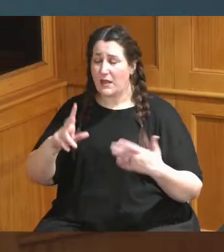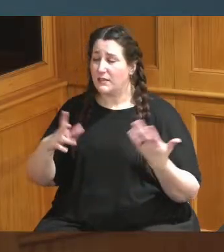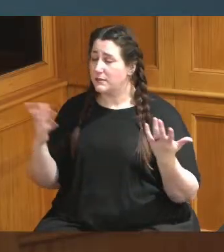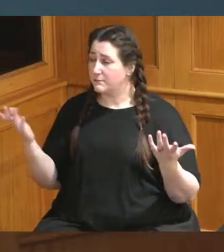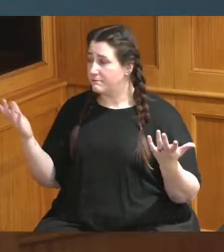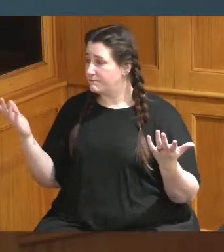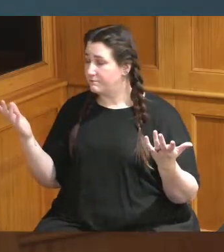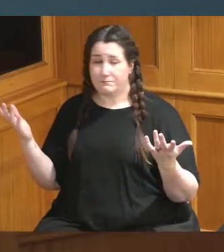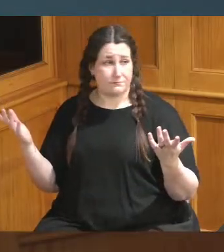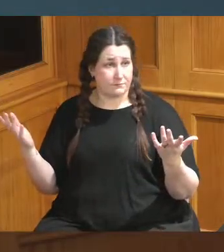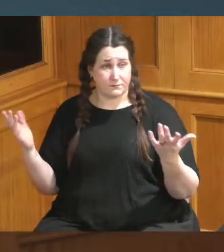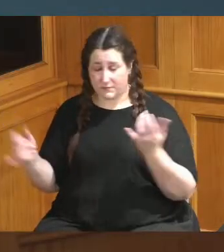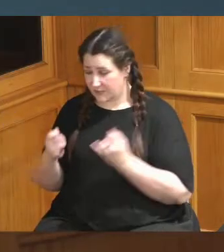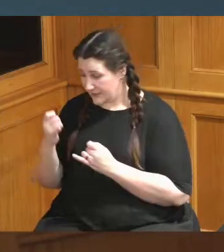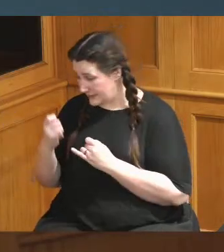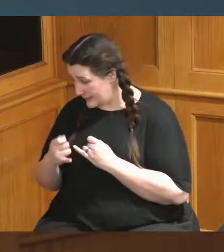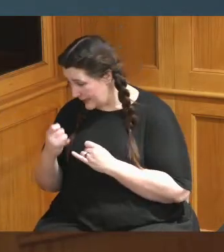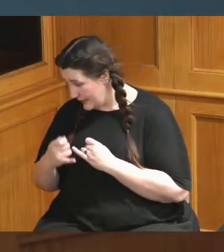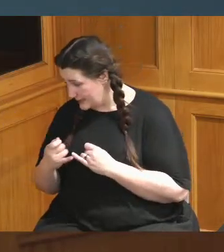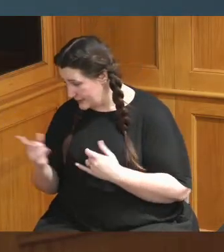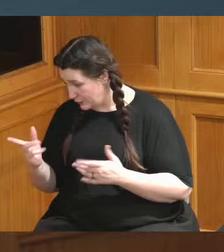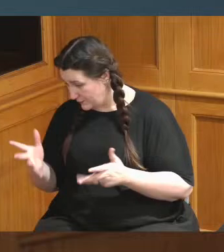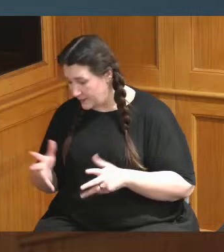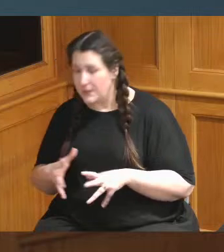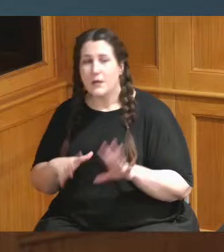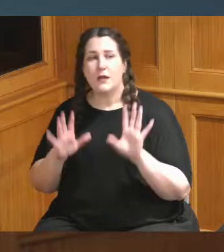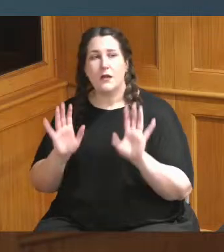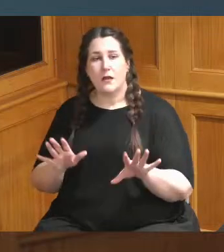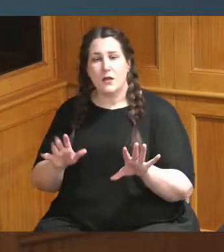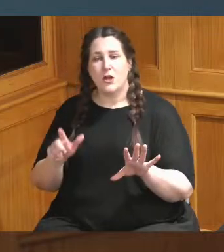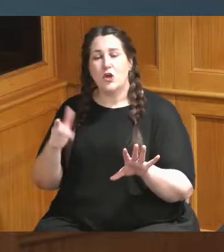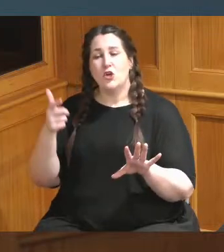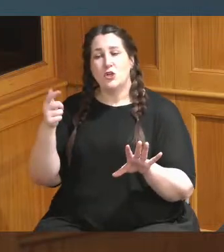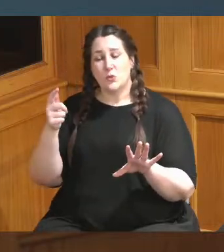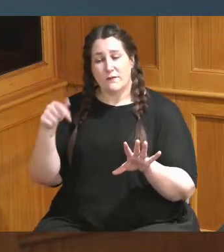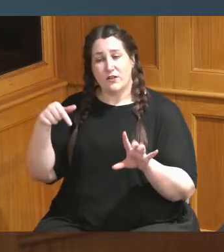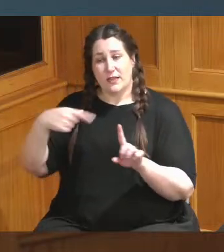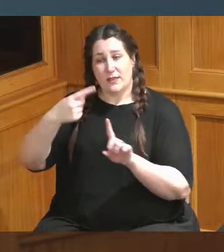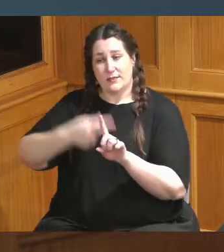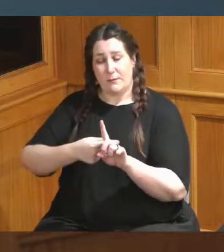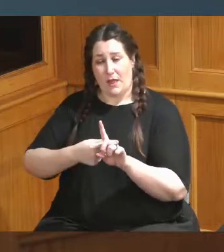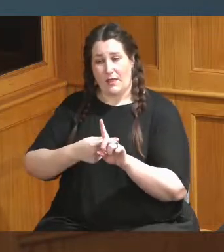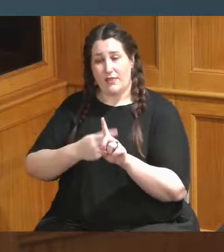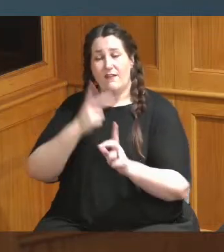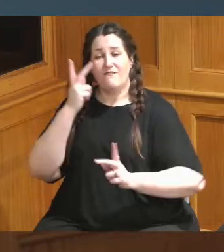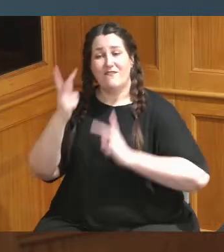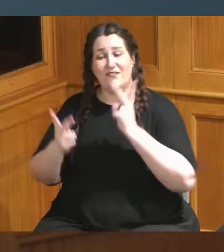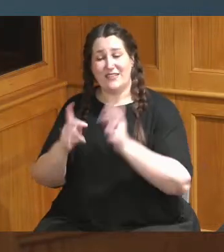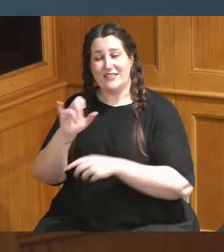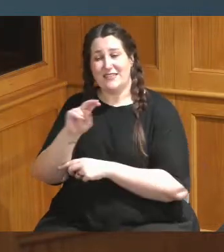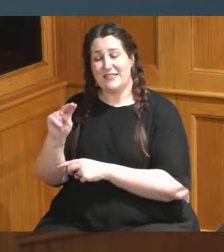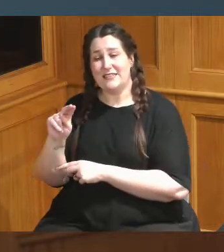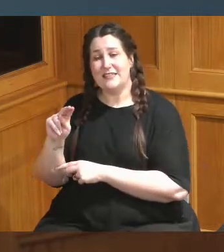you made me remember, but on the 21st of this month, Visit Cincy is having their annual meeting.